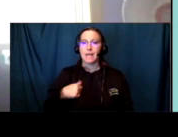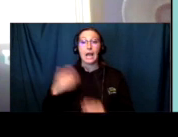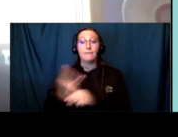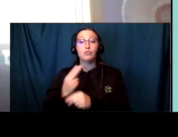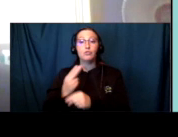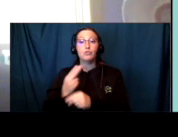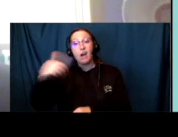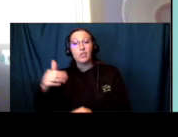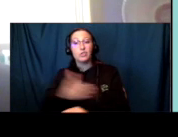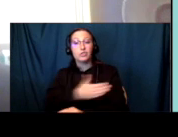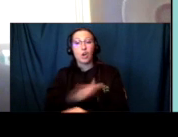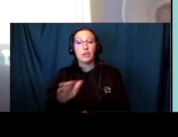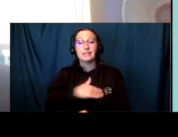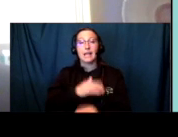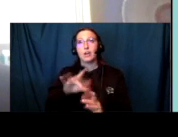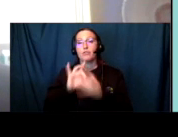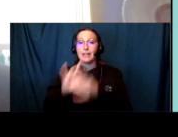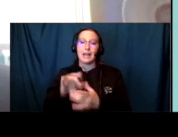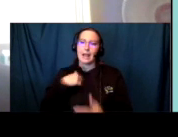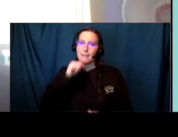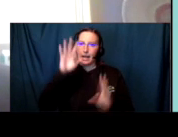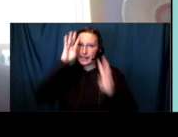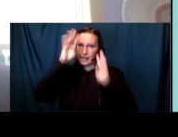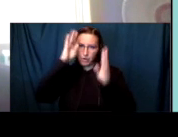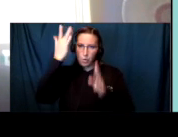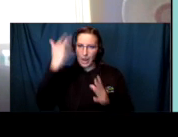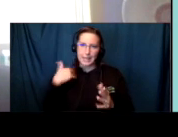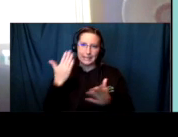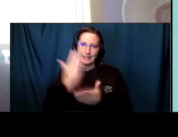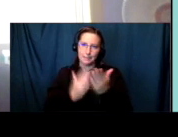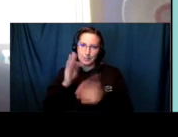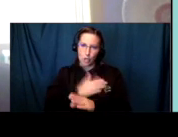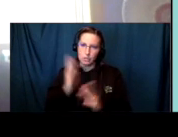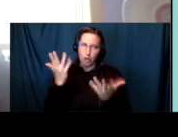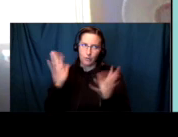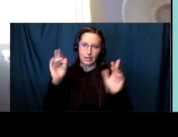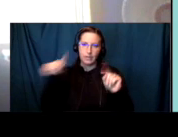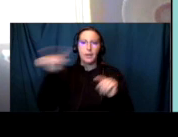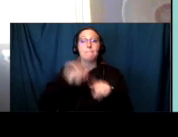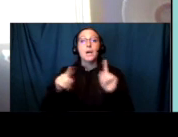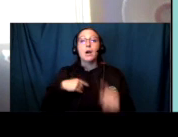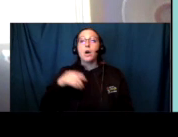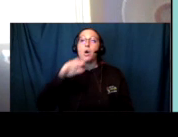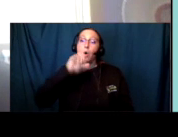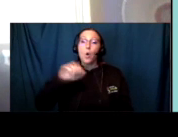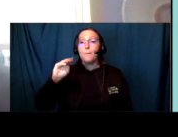Old MacDonald. I'm not that clever because some of them already exist, mind you but like Old MacDonald had a zoo or old